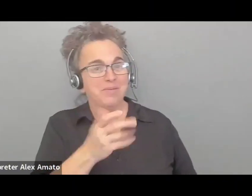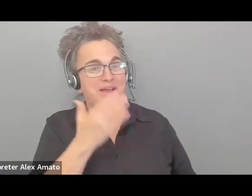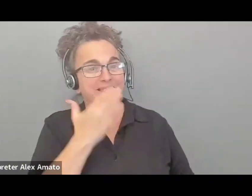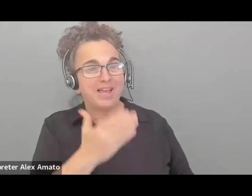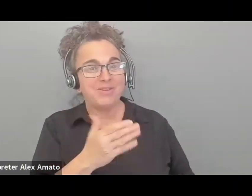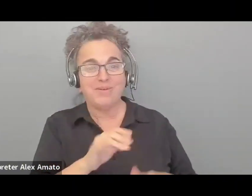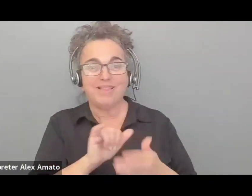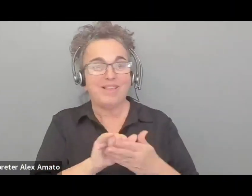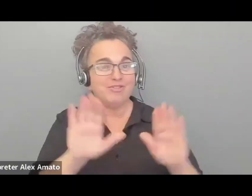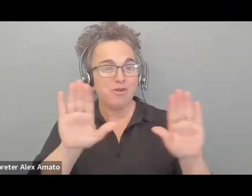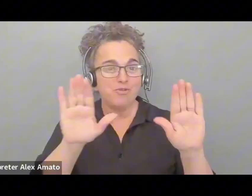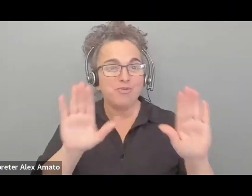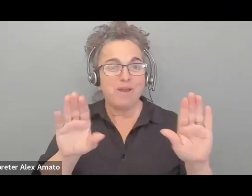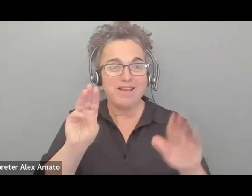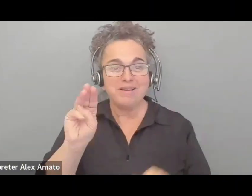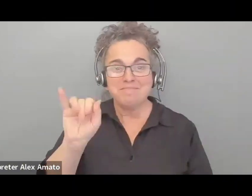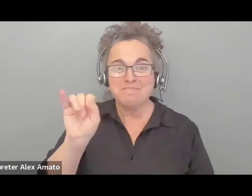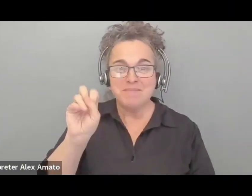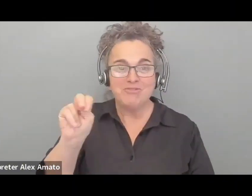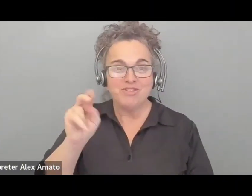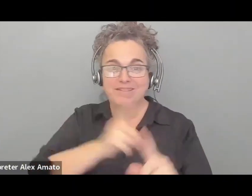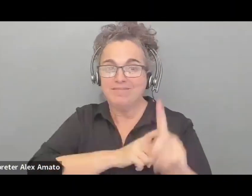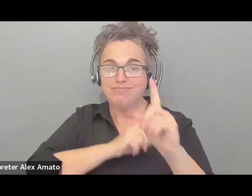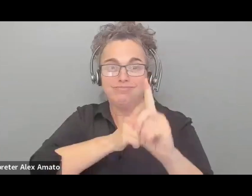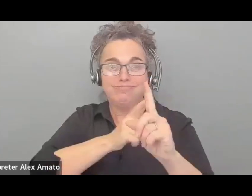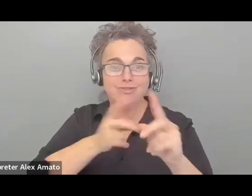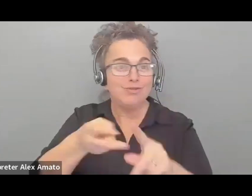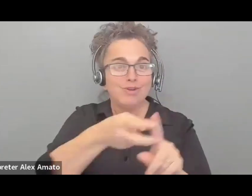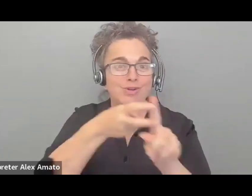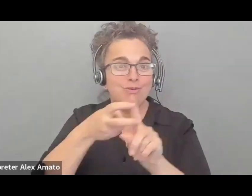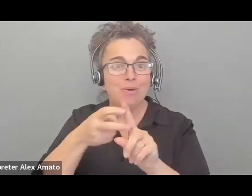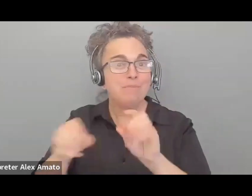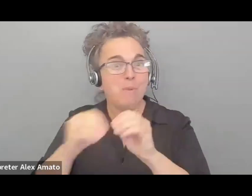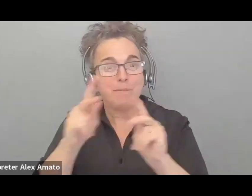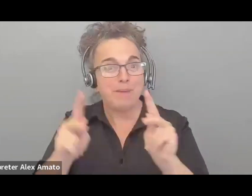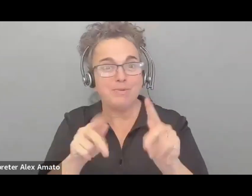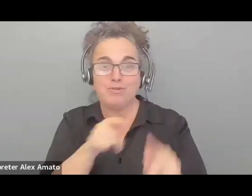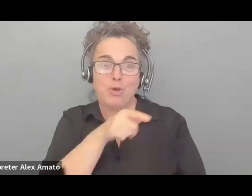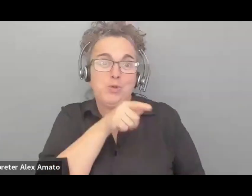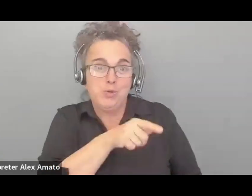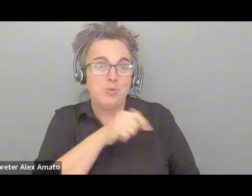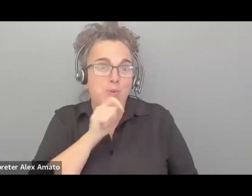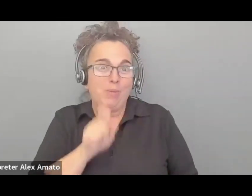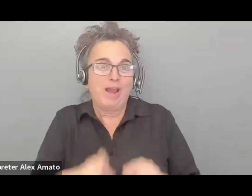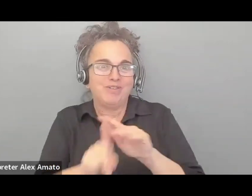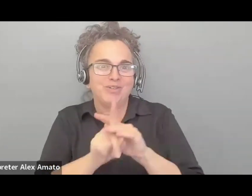to get more people so you don't have to be there. We do have an additional panelist here, so I'm